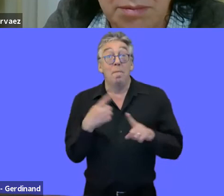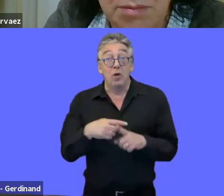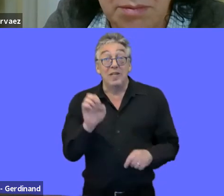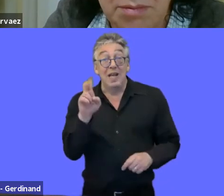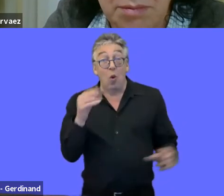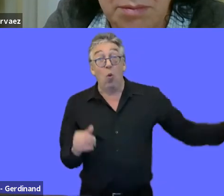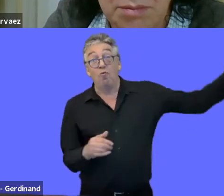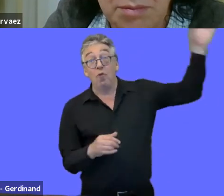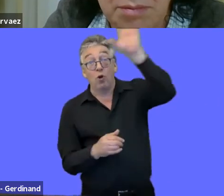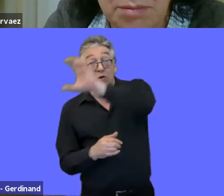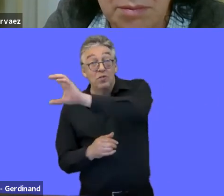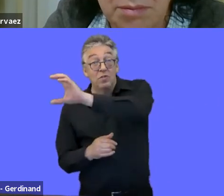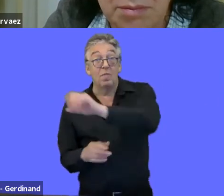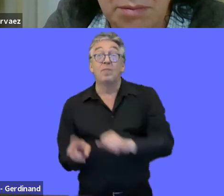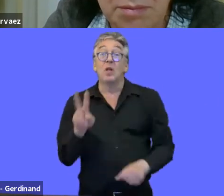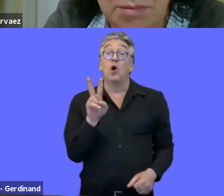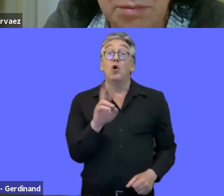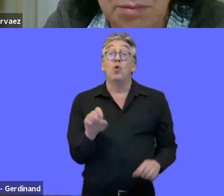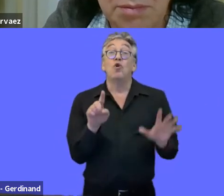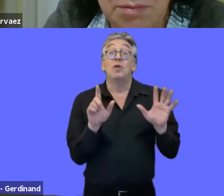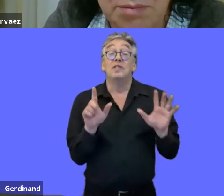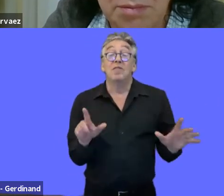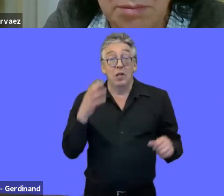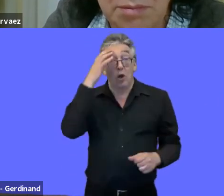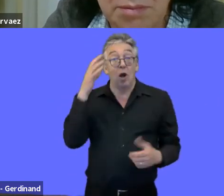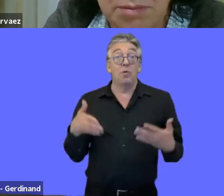In 2017 the government offered 250 million euro